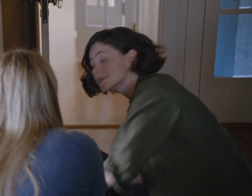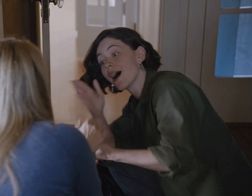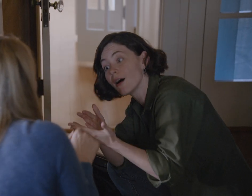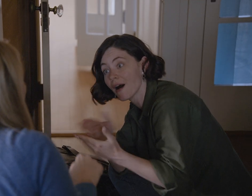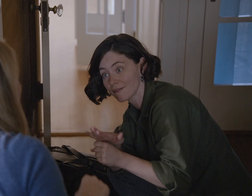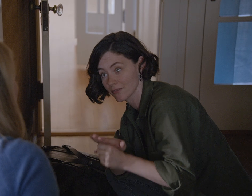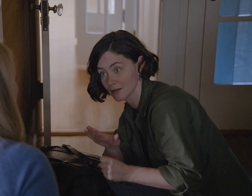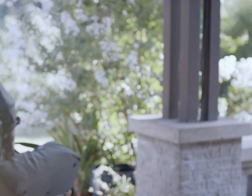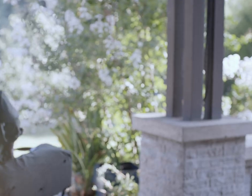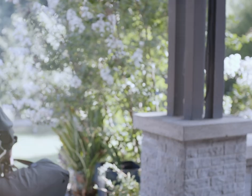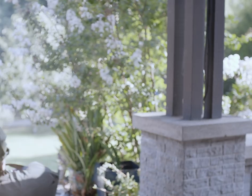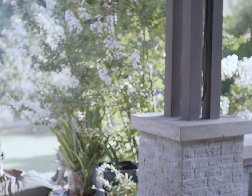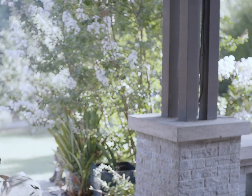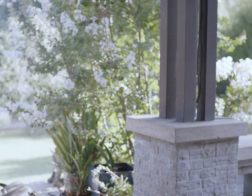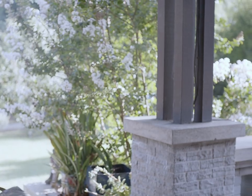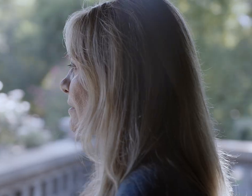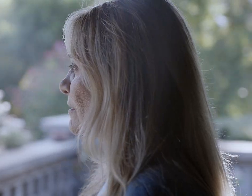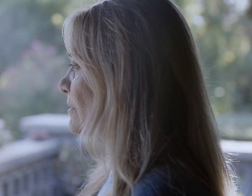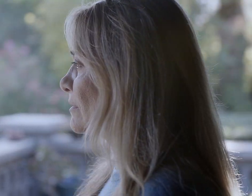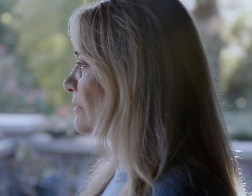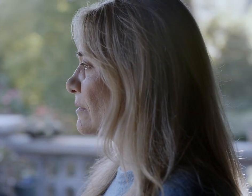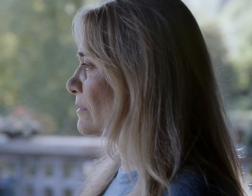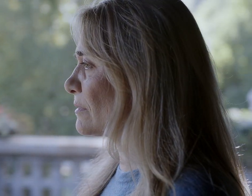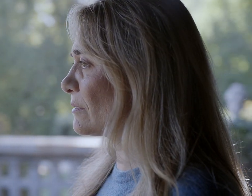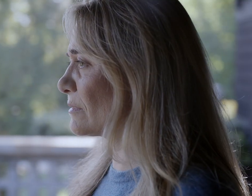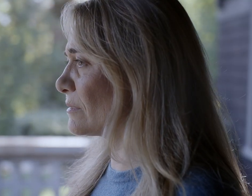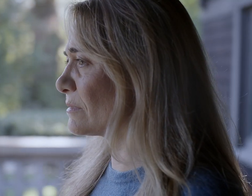We got love, sure enough that's enough